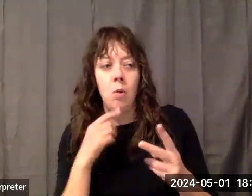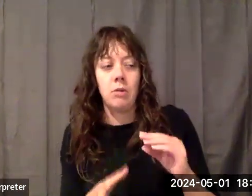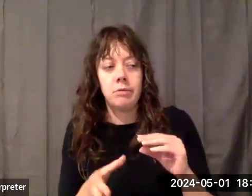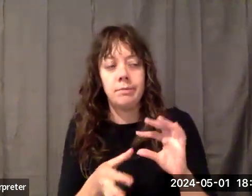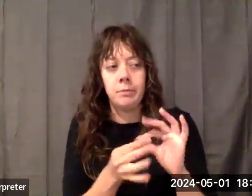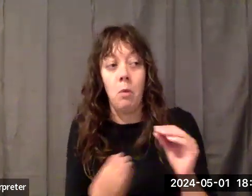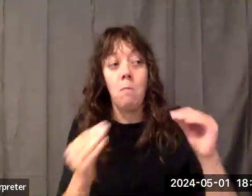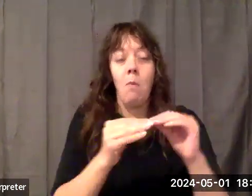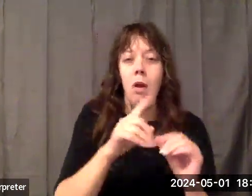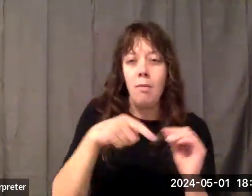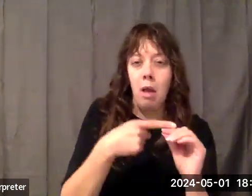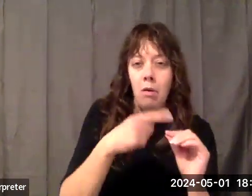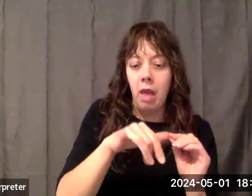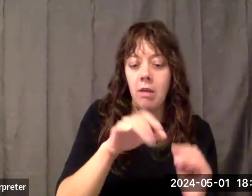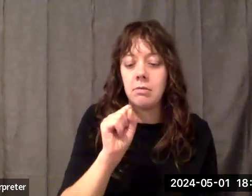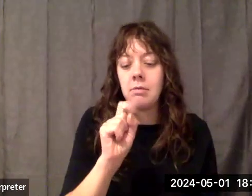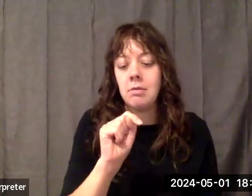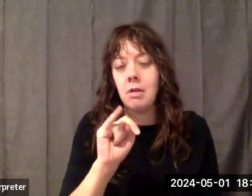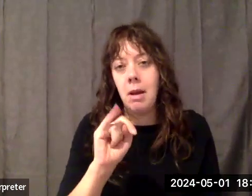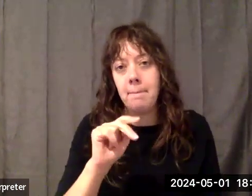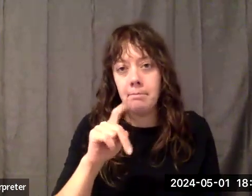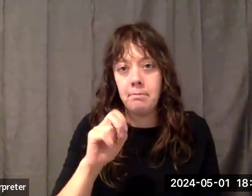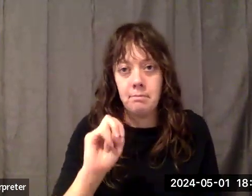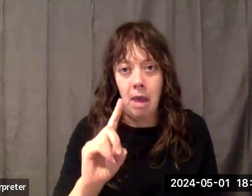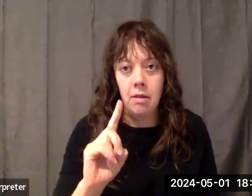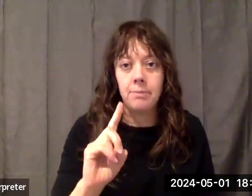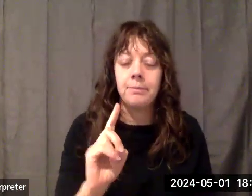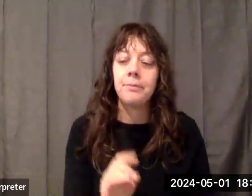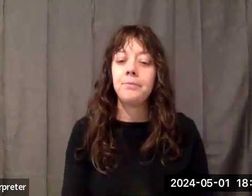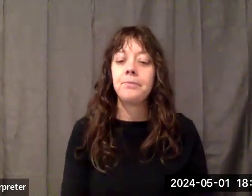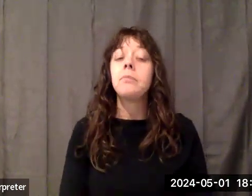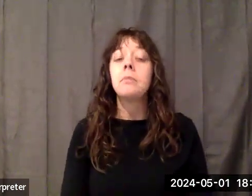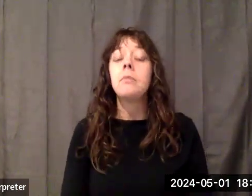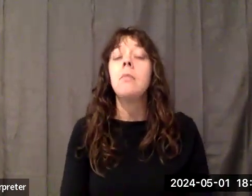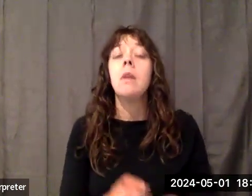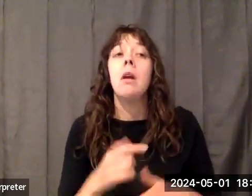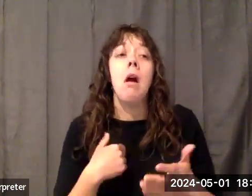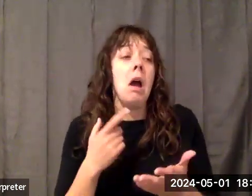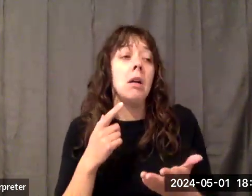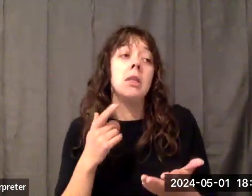Another thing I was hoping that it might be able to be used for would be covering dues